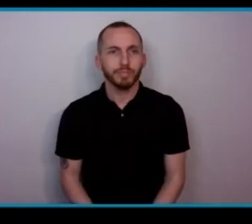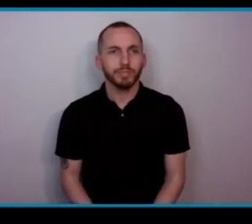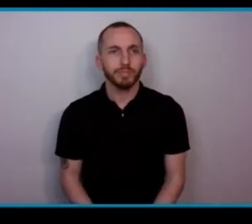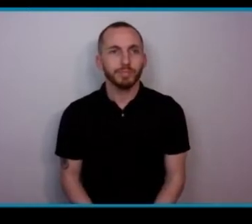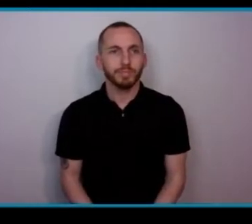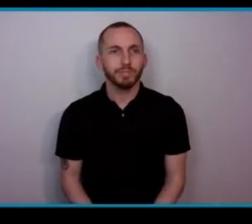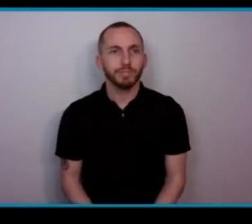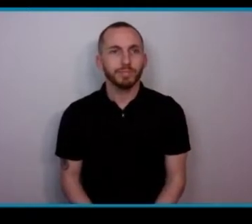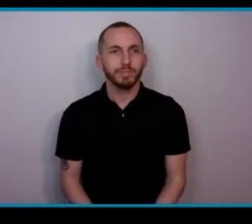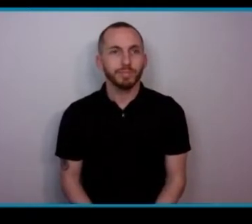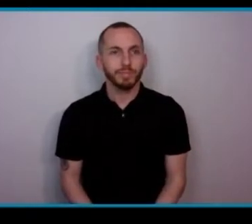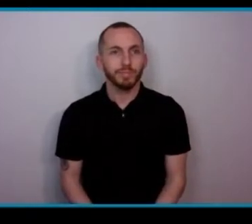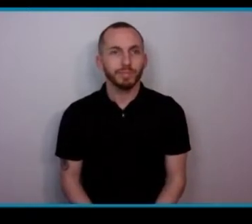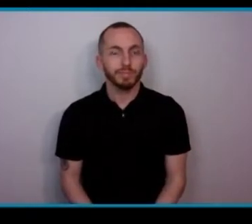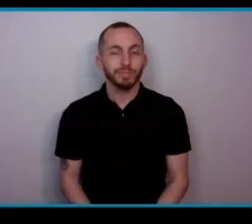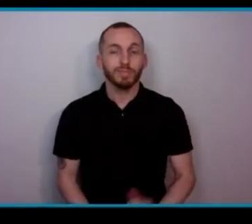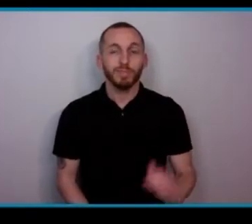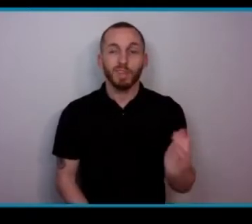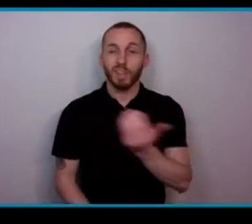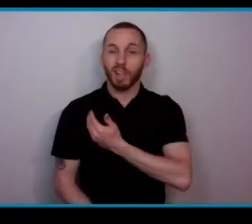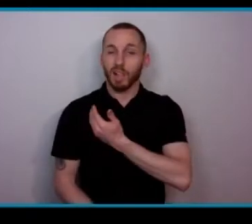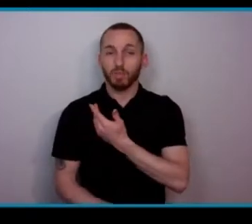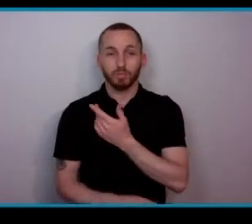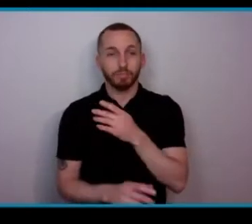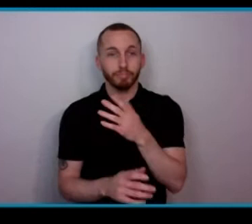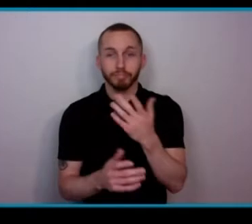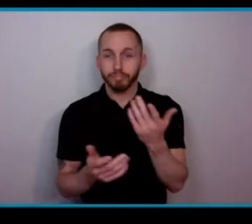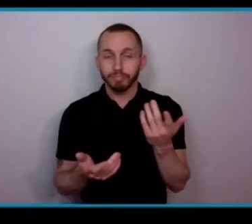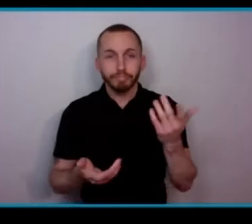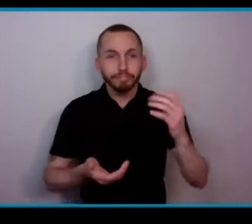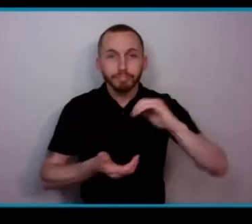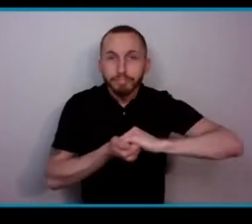partnerships and collaborations to support and drive research.